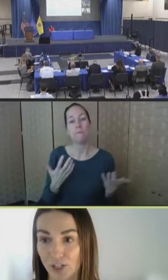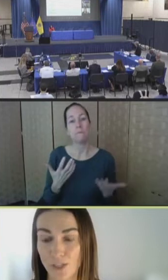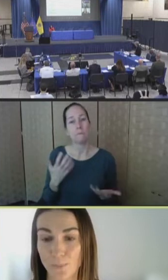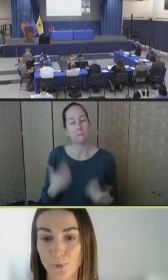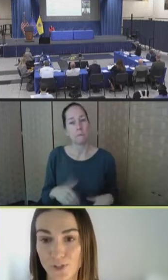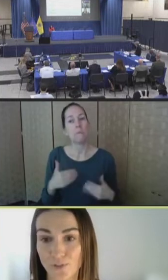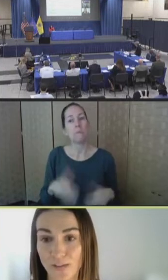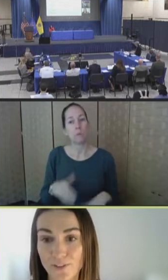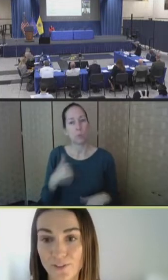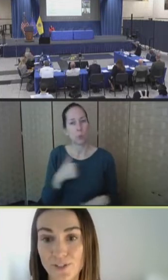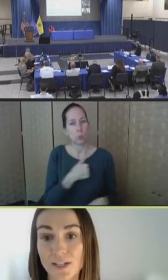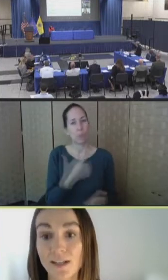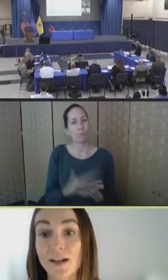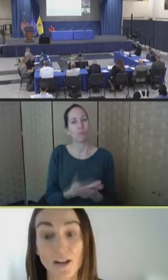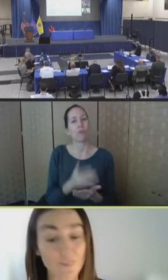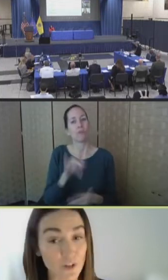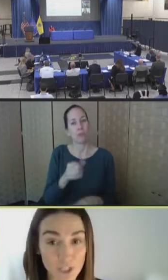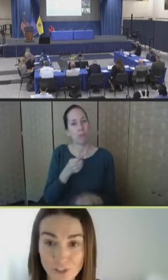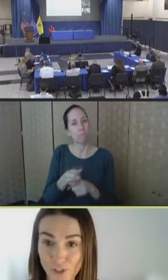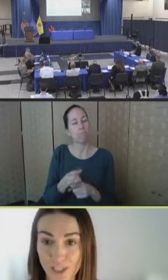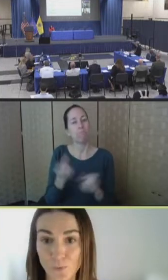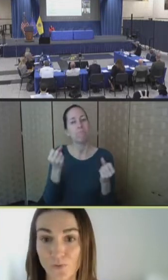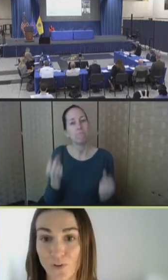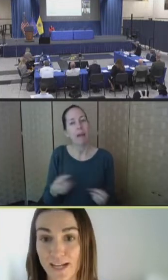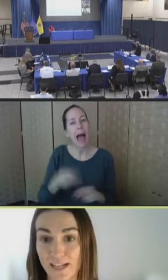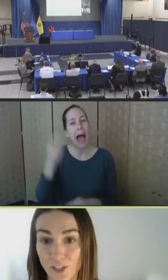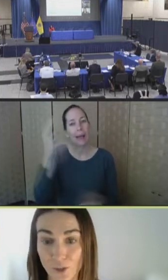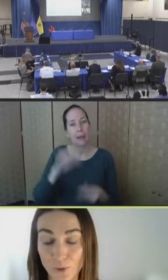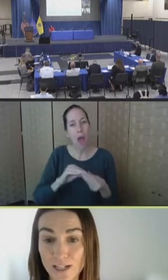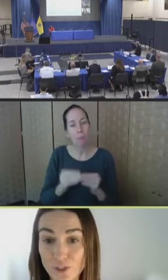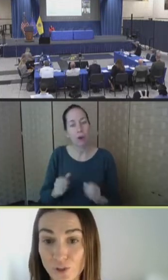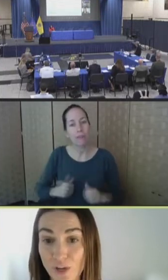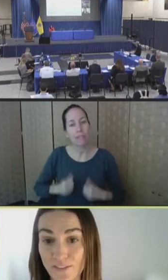large number of survivors. And very concerning is we're finding, you know, initial evidence